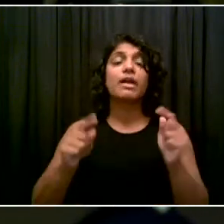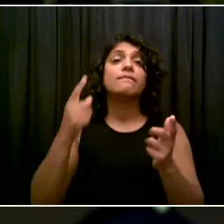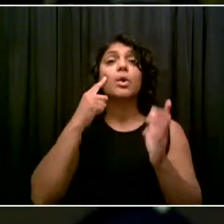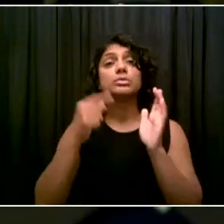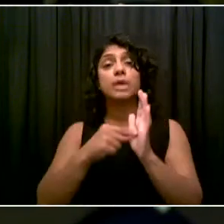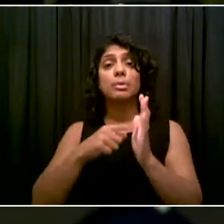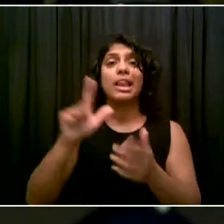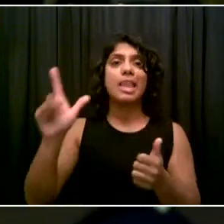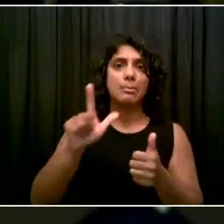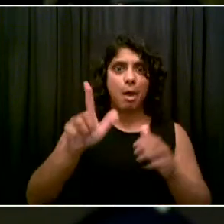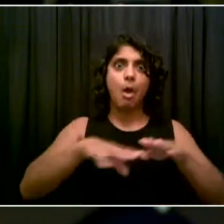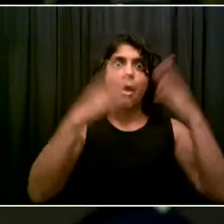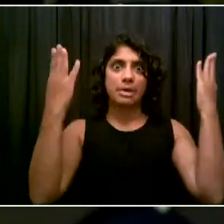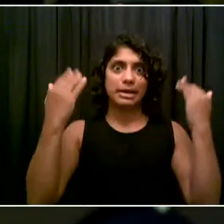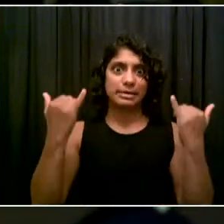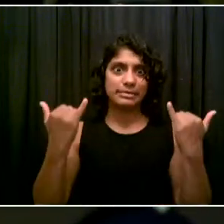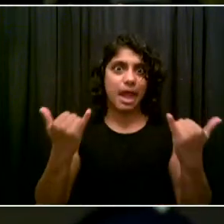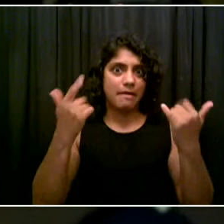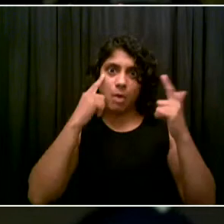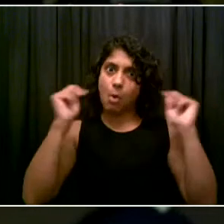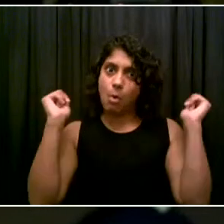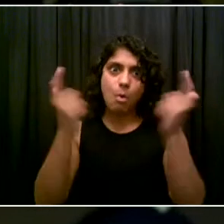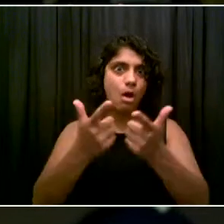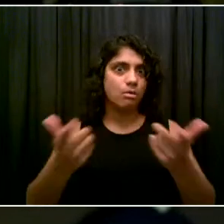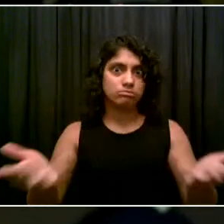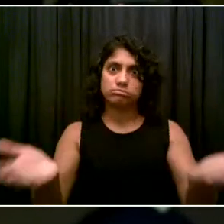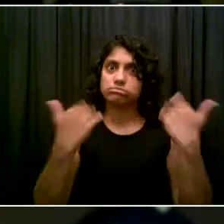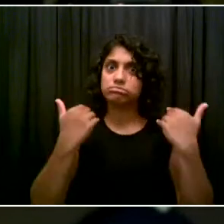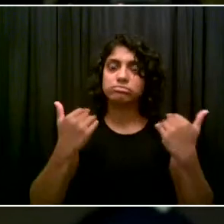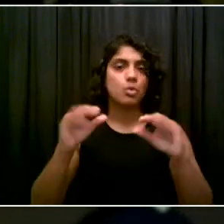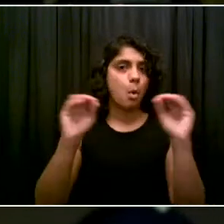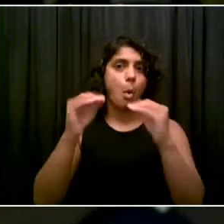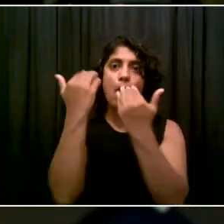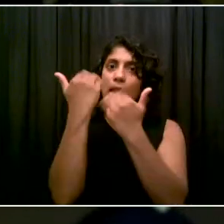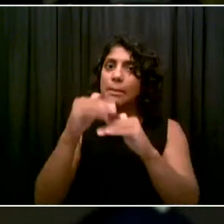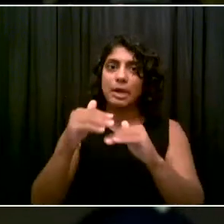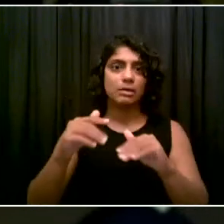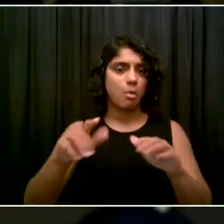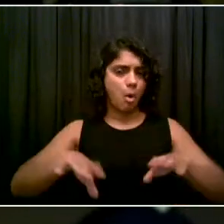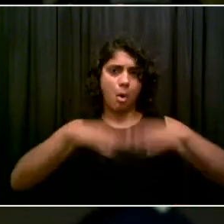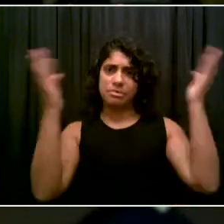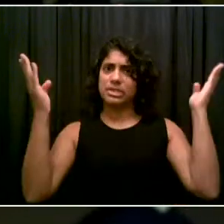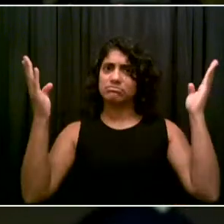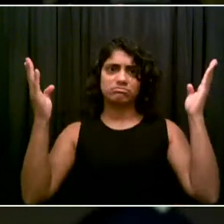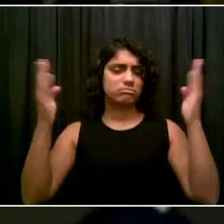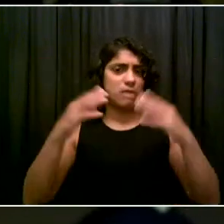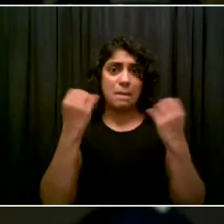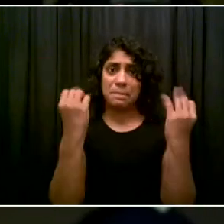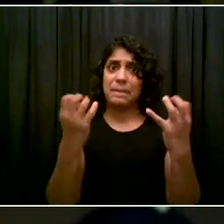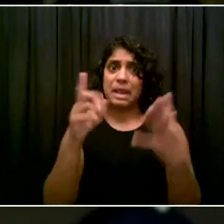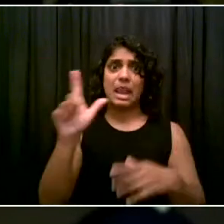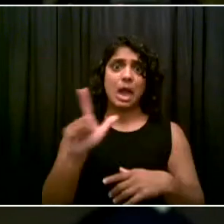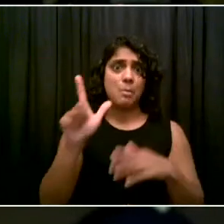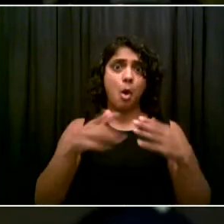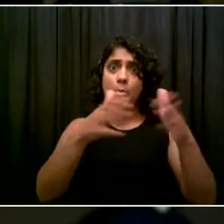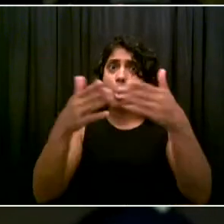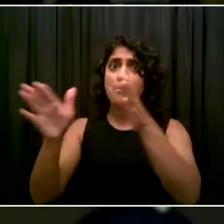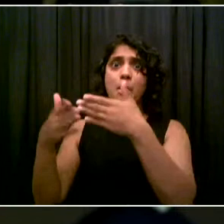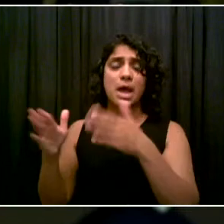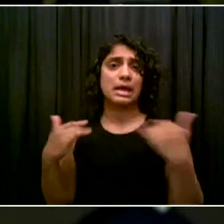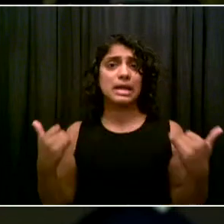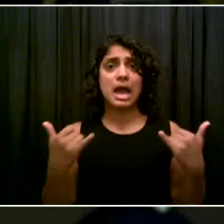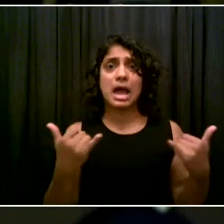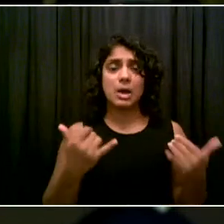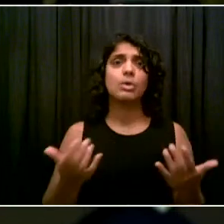ADDING CENTERS